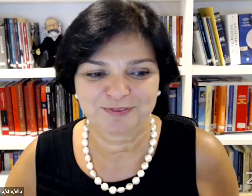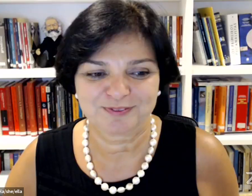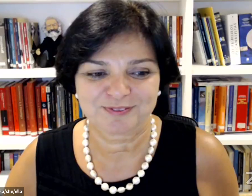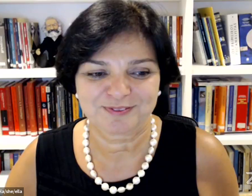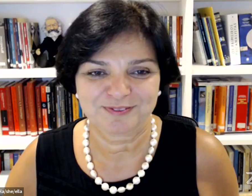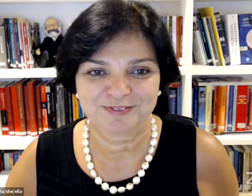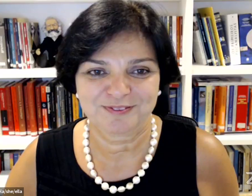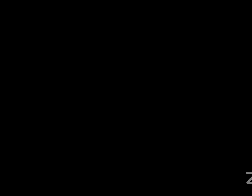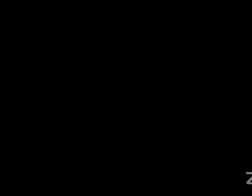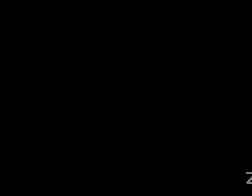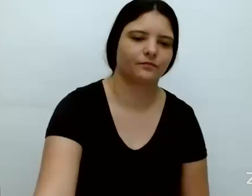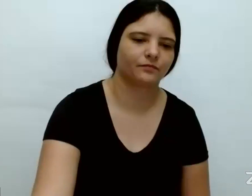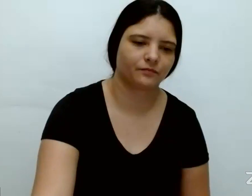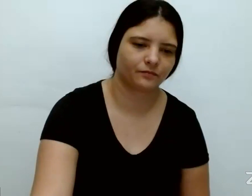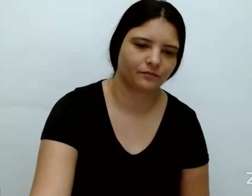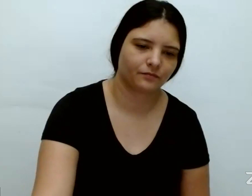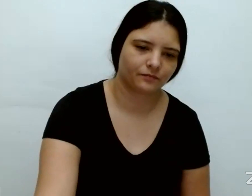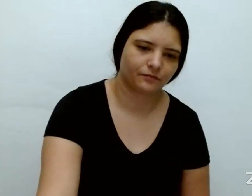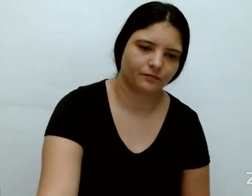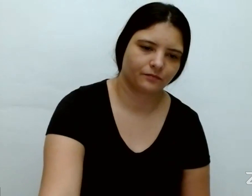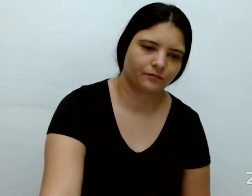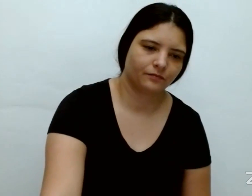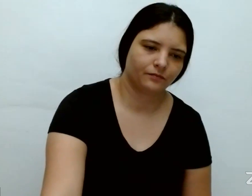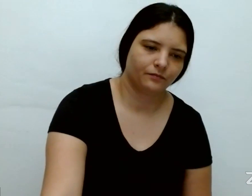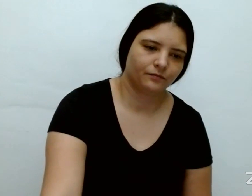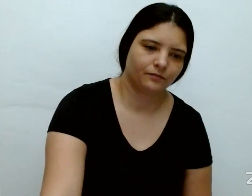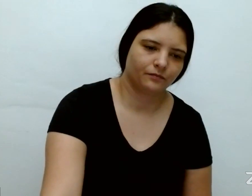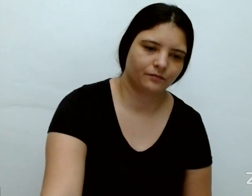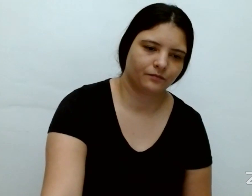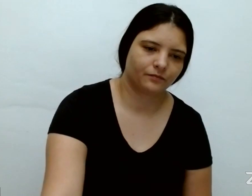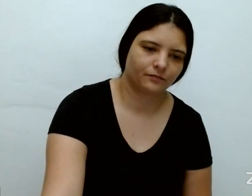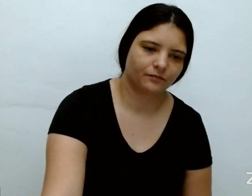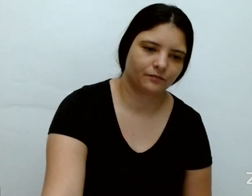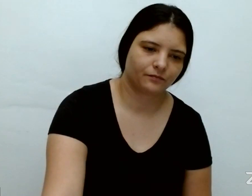working the Versailles every two.